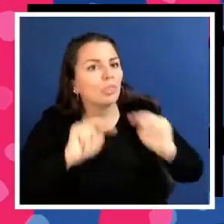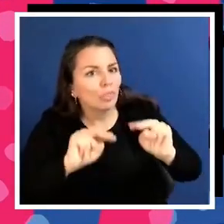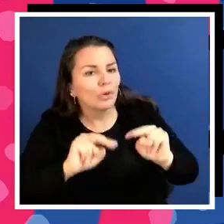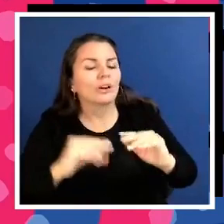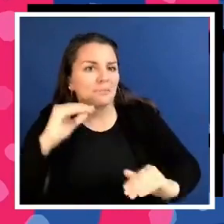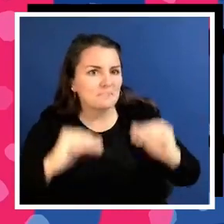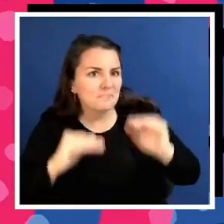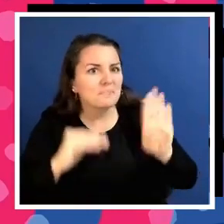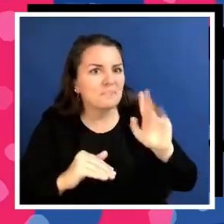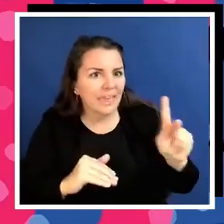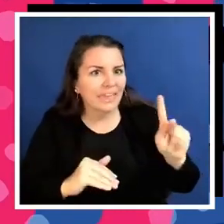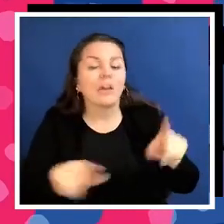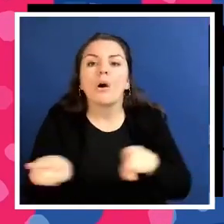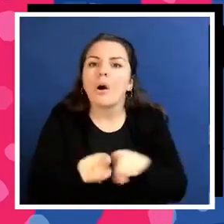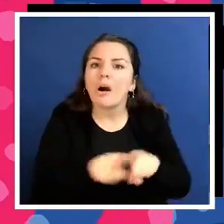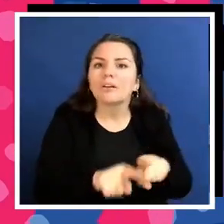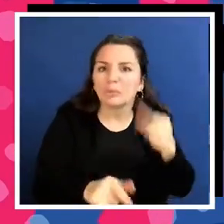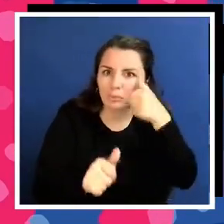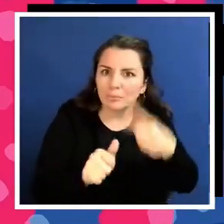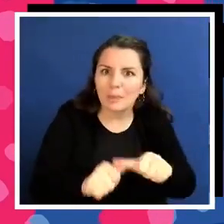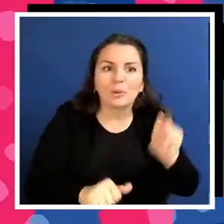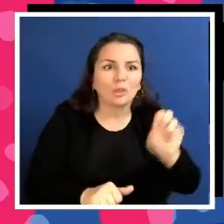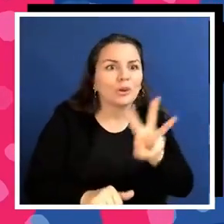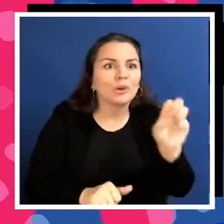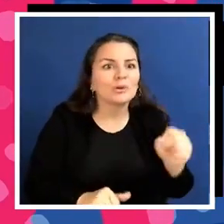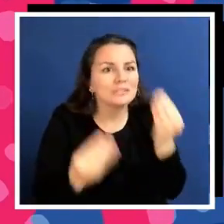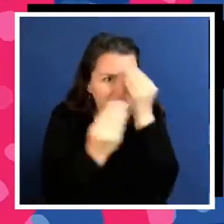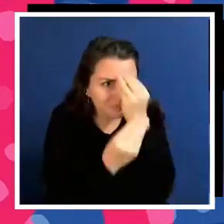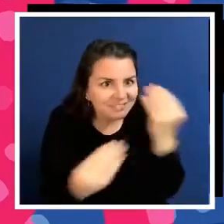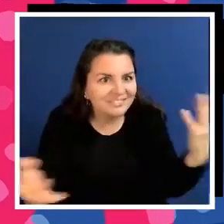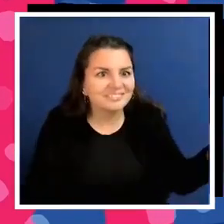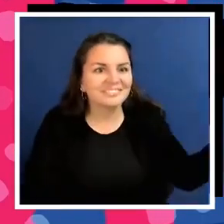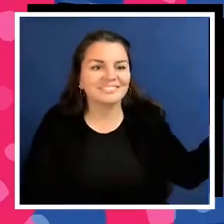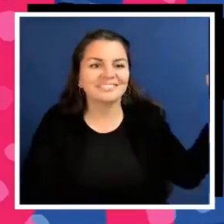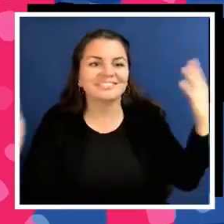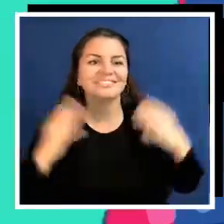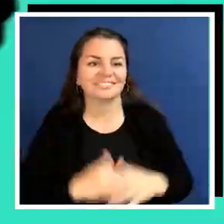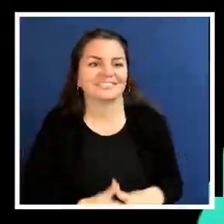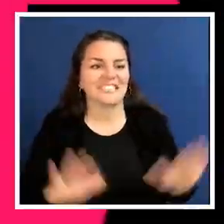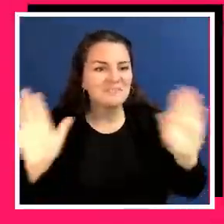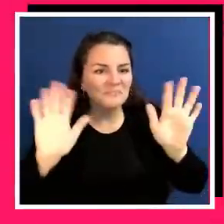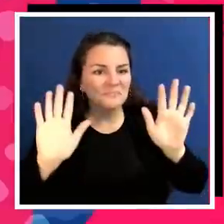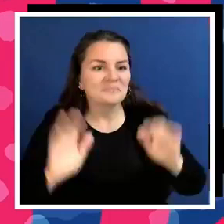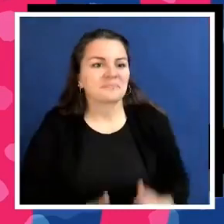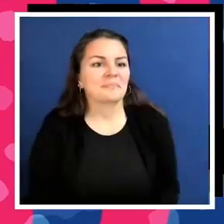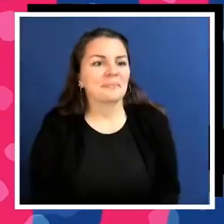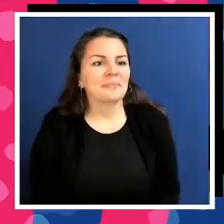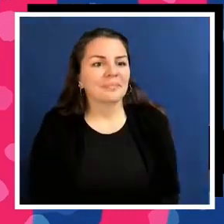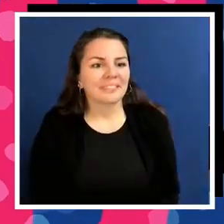DO SOME RESEARCH AND YOU HAVE TIME TO OPT OUT OF THE AUGUST